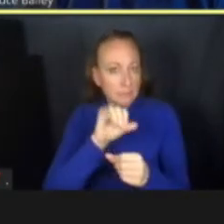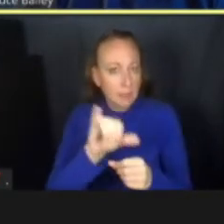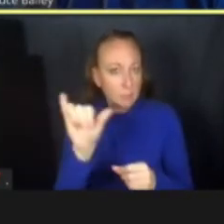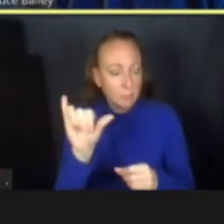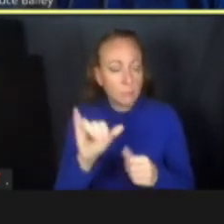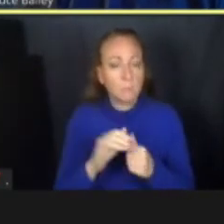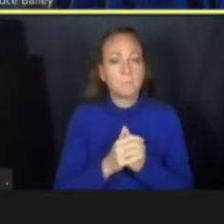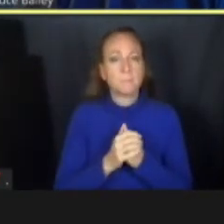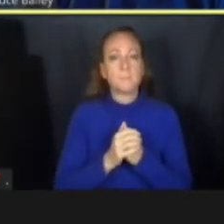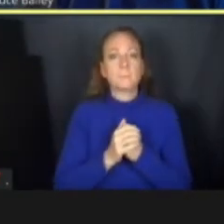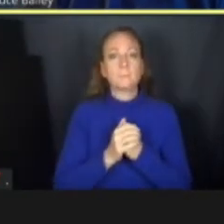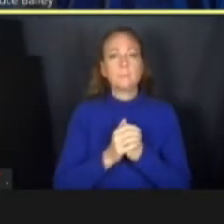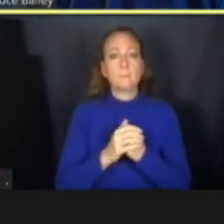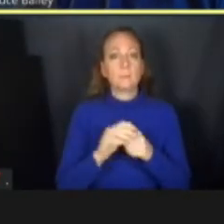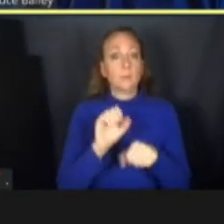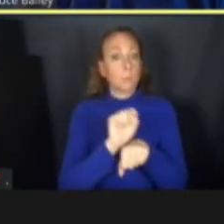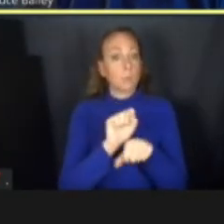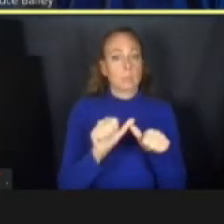Work continues and is ongoing, the WCAG 2.2.